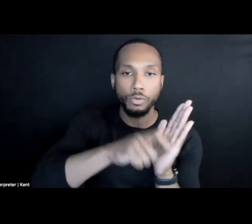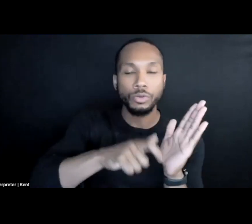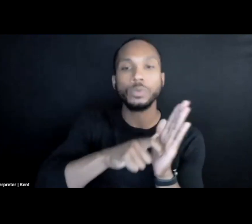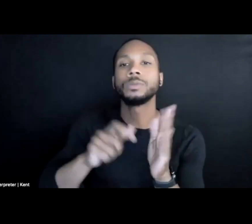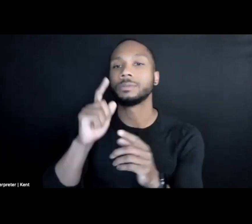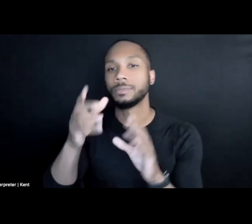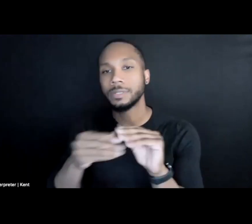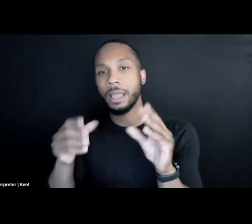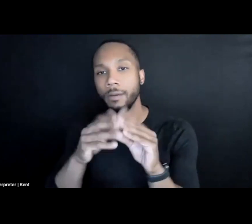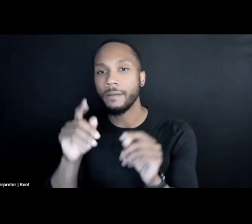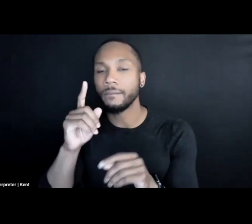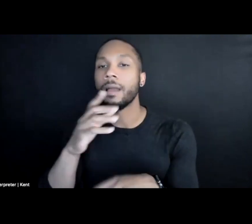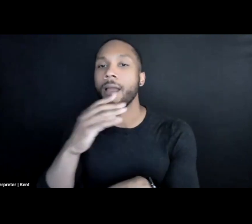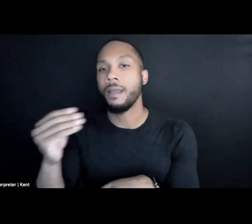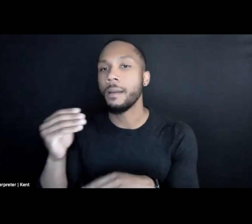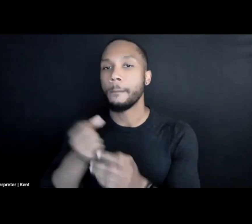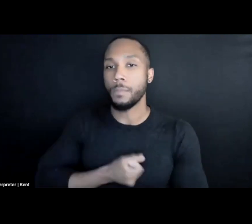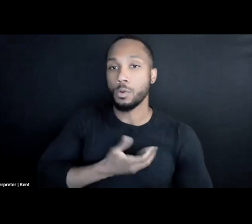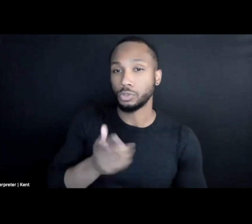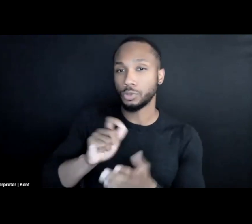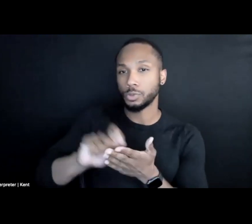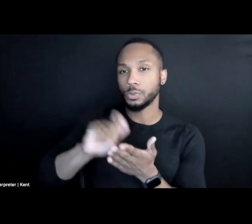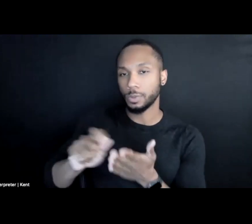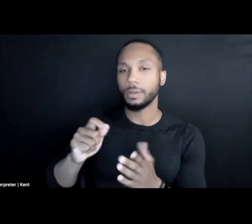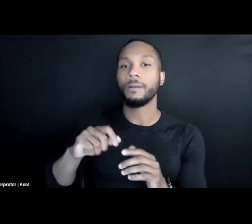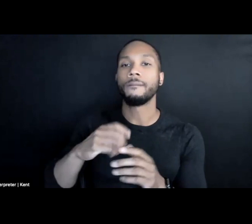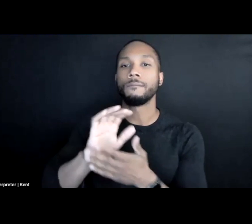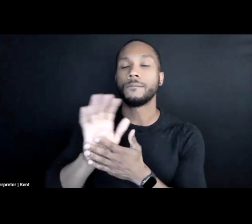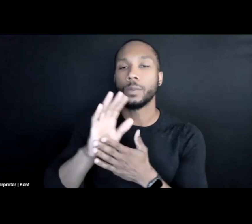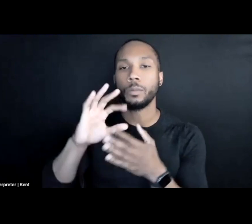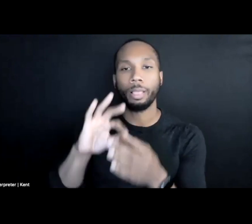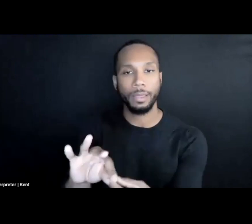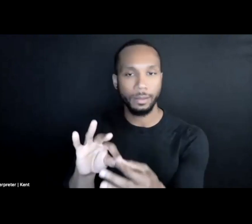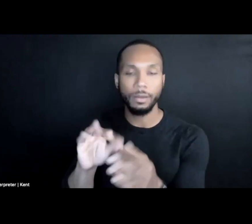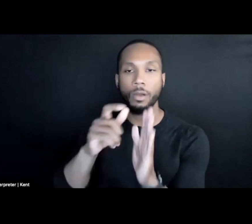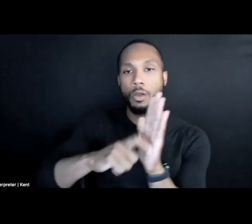She has written film-related articles for the Venezuelan National Cinematheque as well